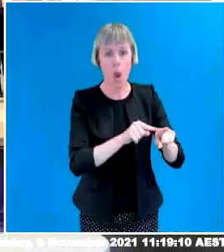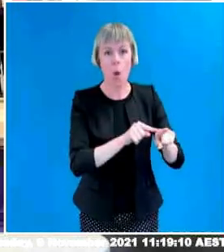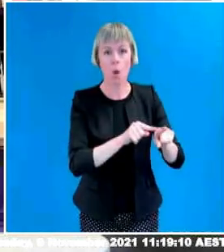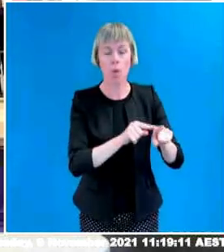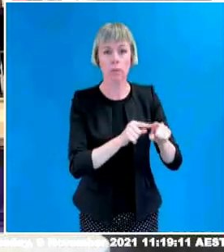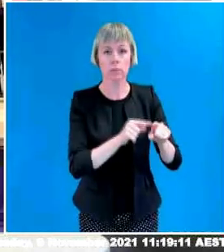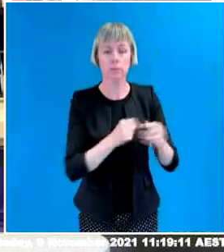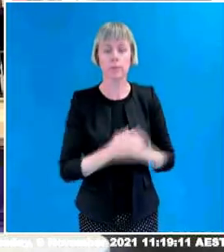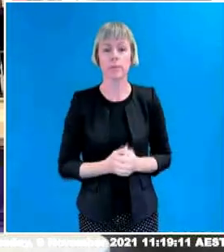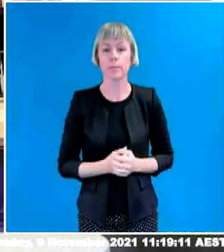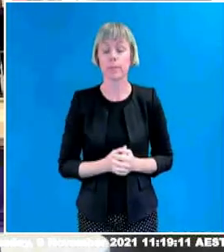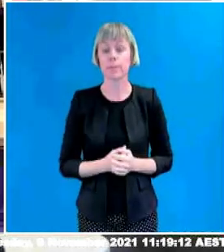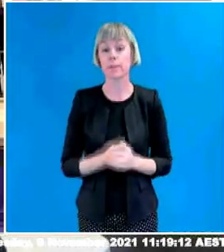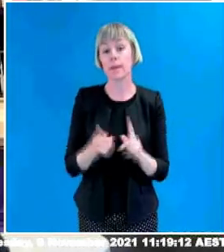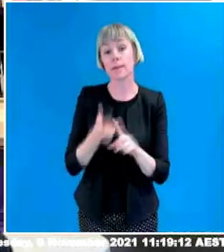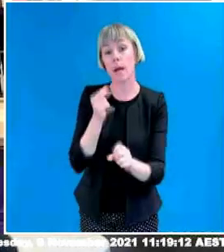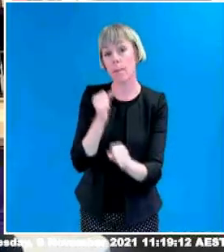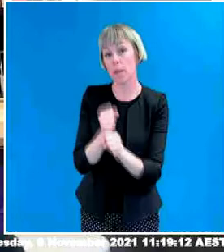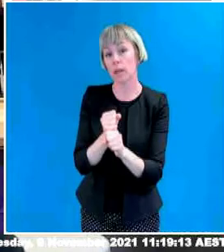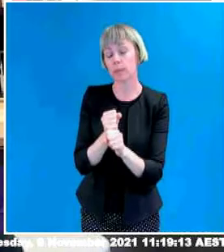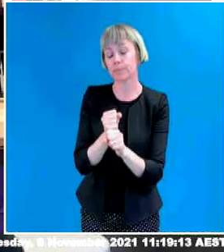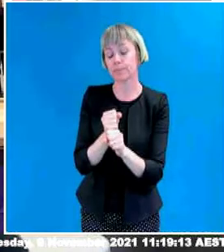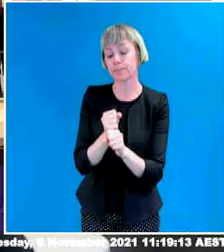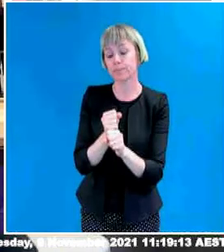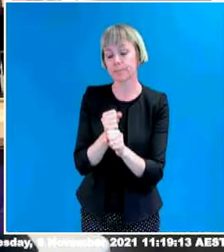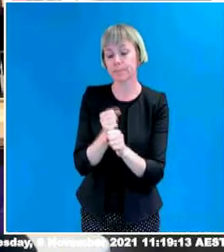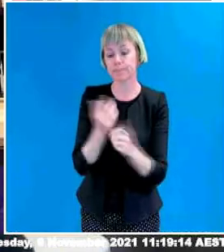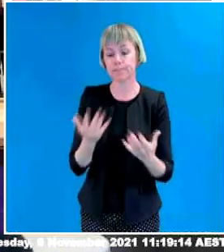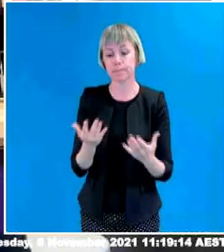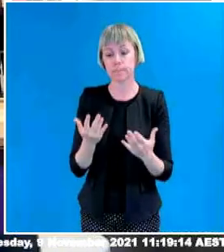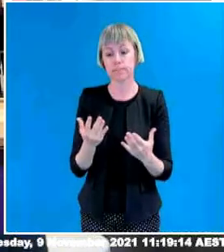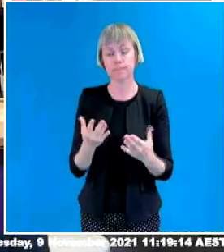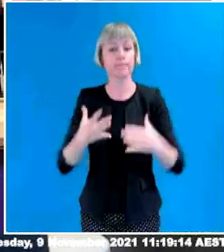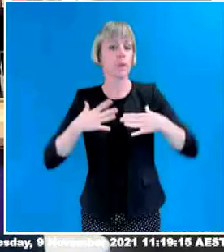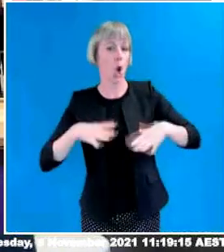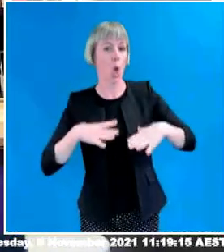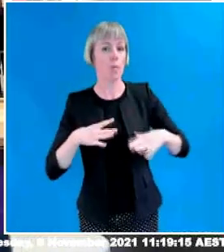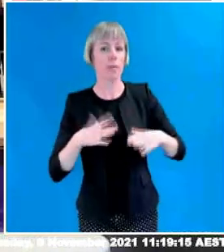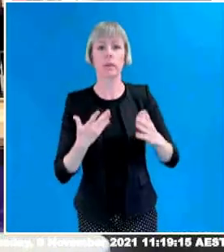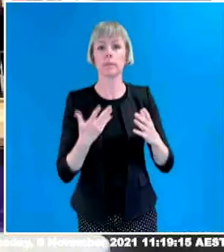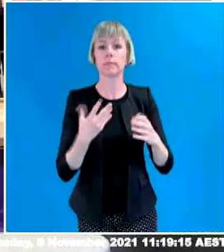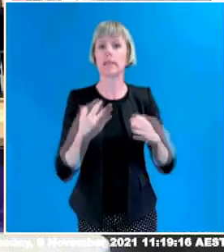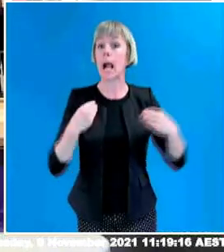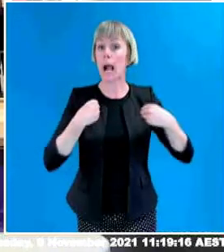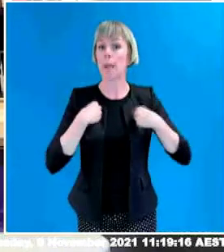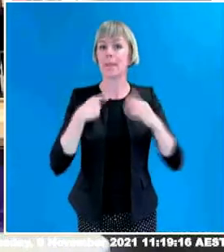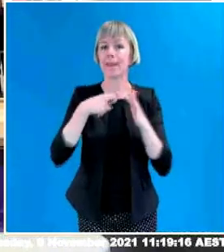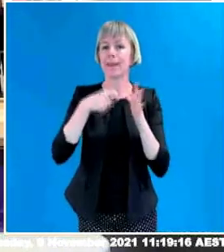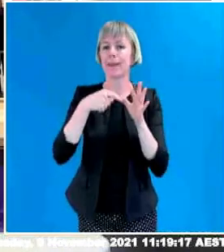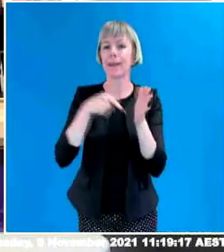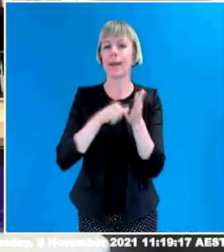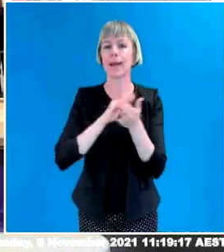For example, if I look at an example of a garment company, Katmandu, which is based in New Zealand.